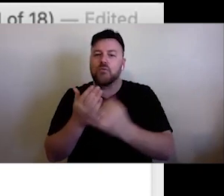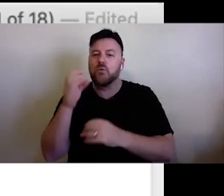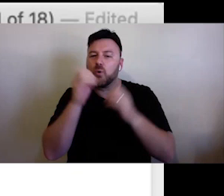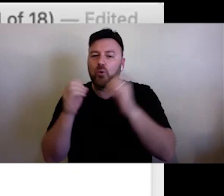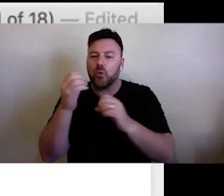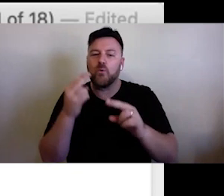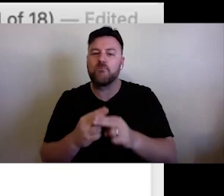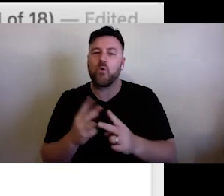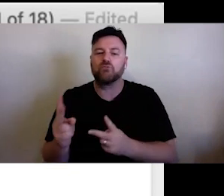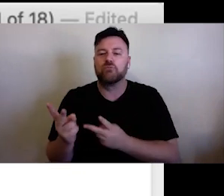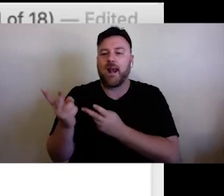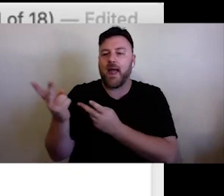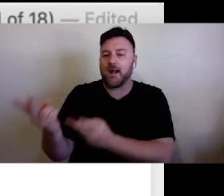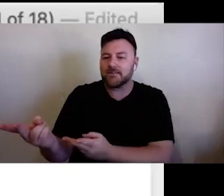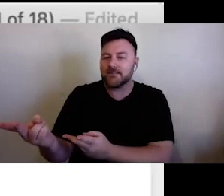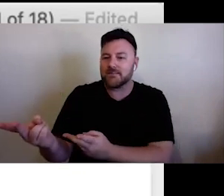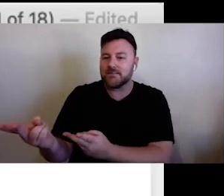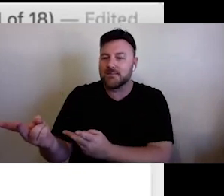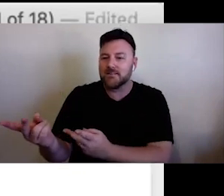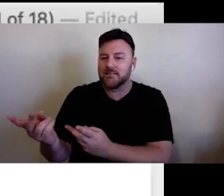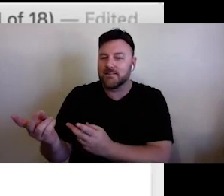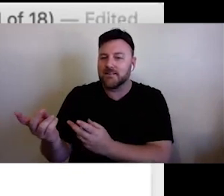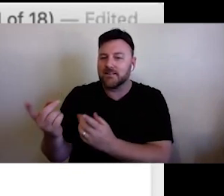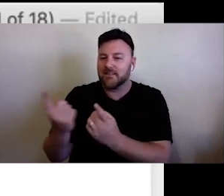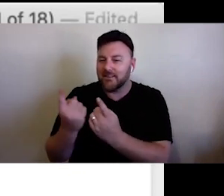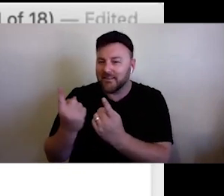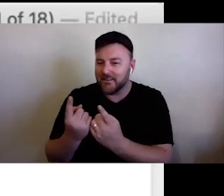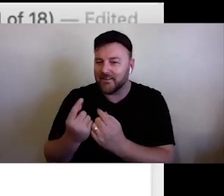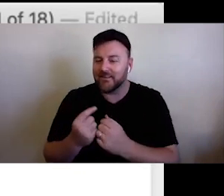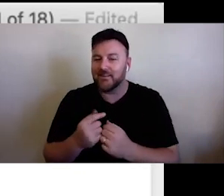pandemic began. Another way this is coming out is that listening parties